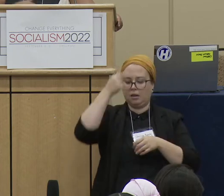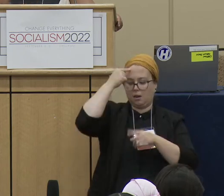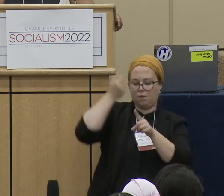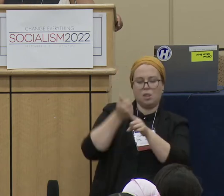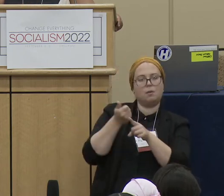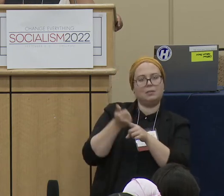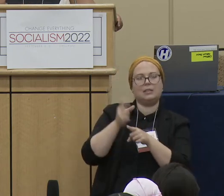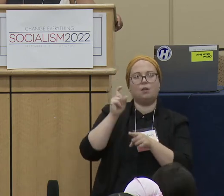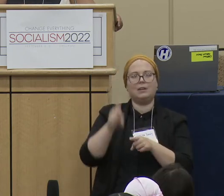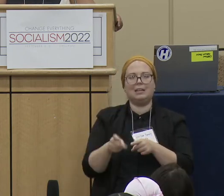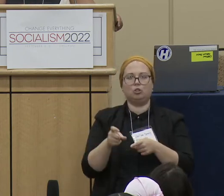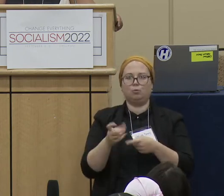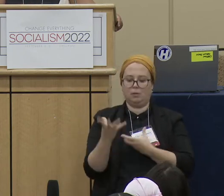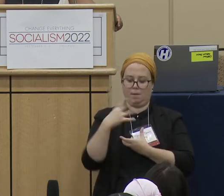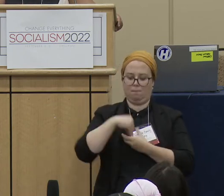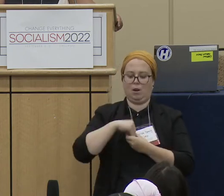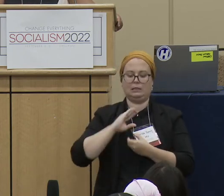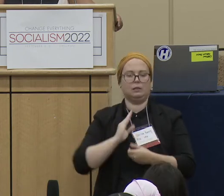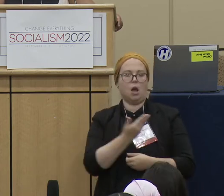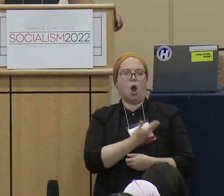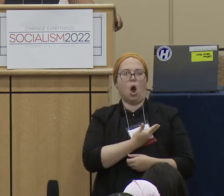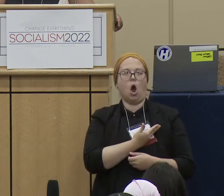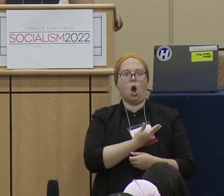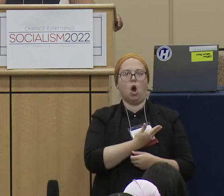something that has to be embraced in our movements and